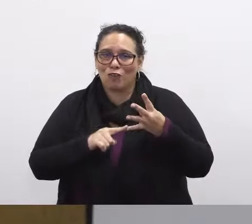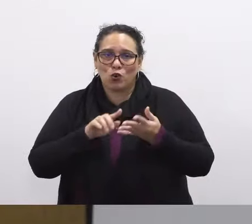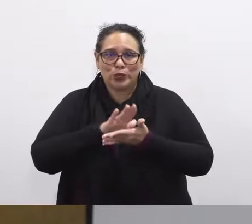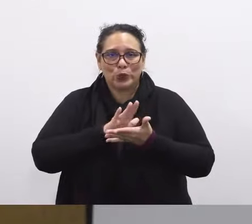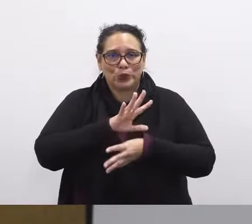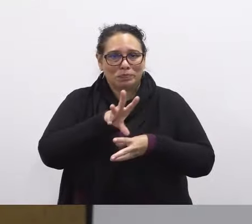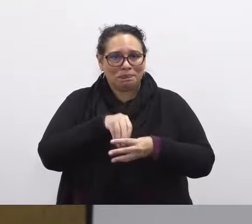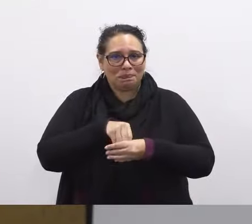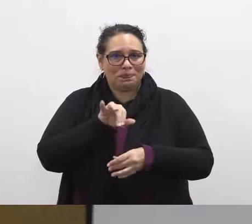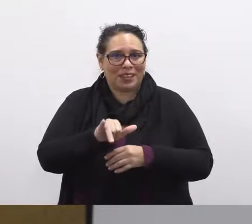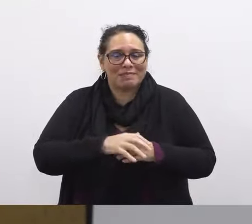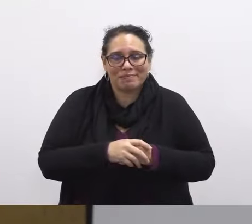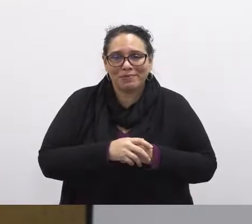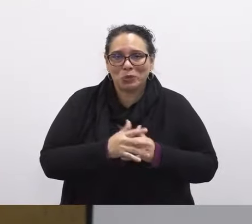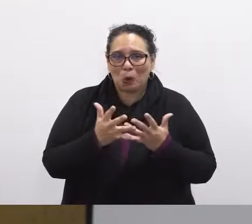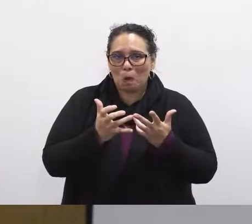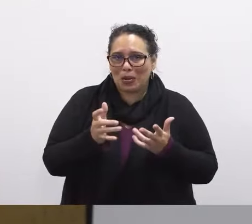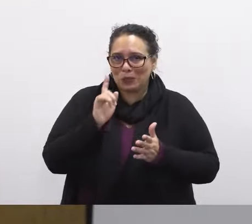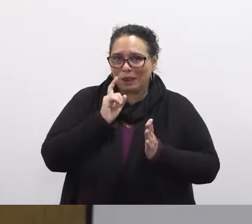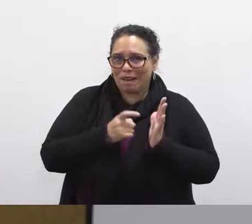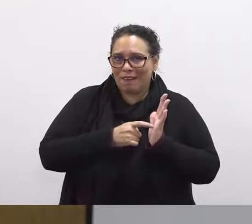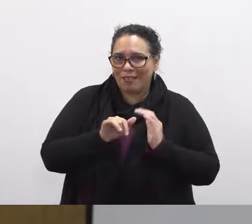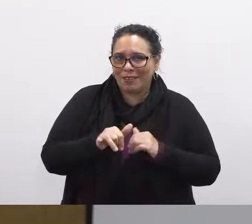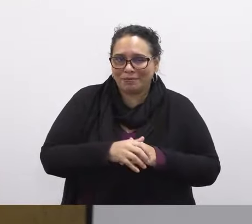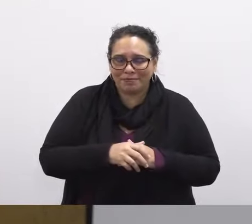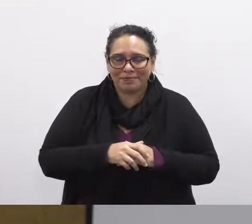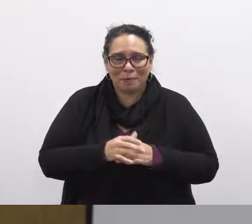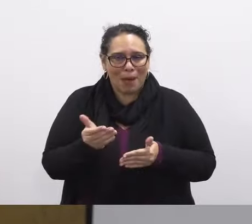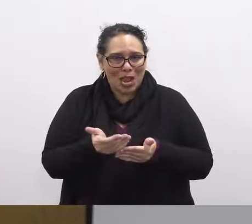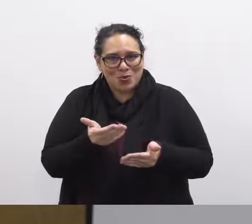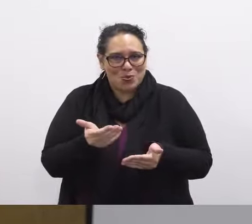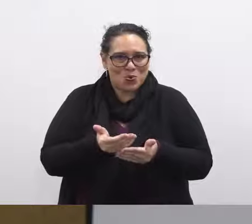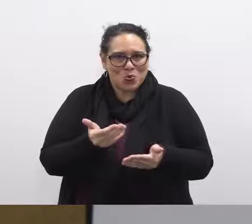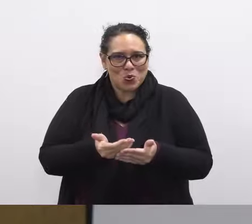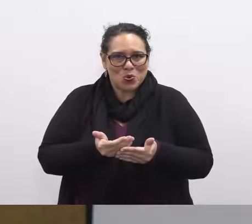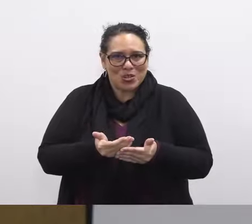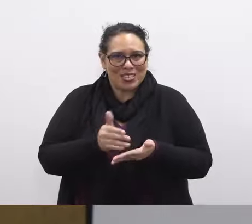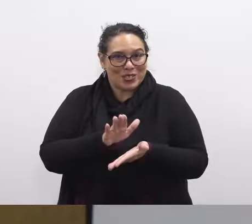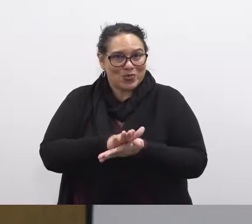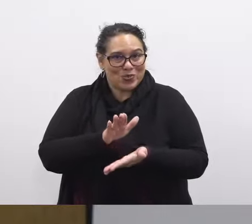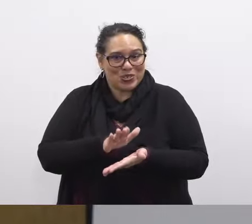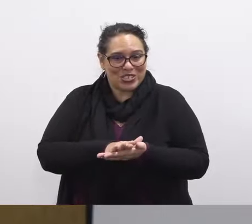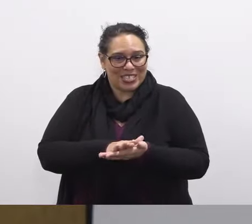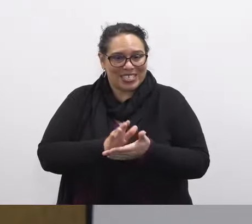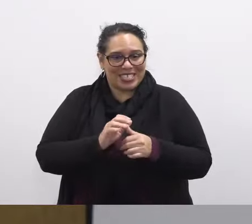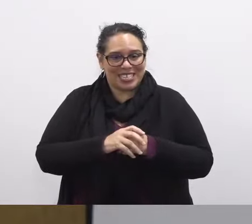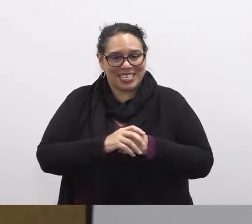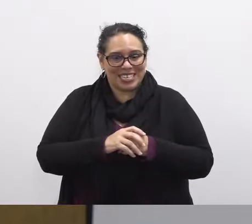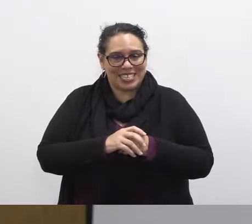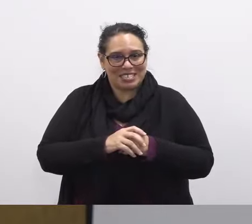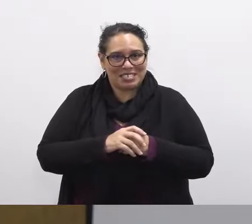So, I just wanted to acknowledge my new schools that are under my umbrella here